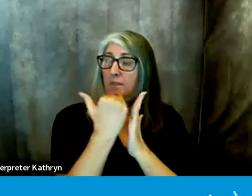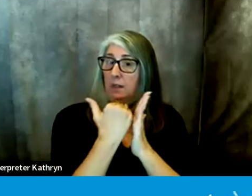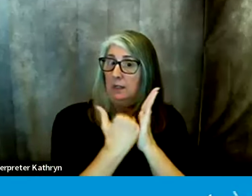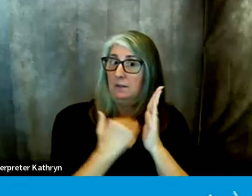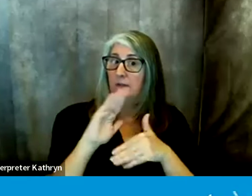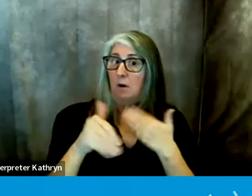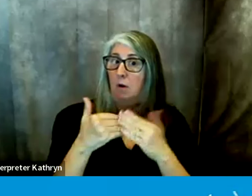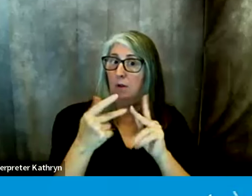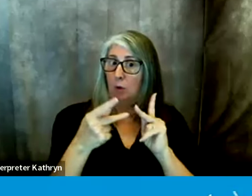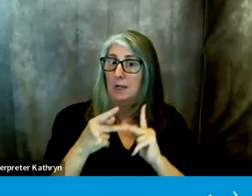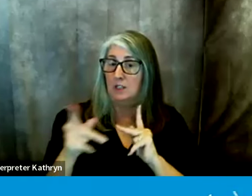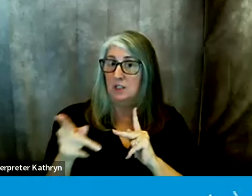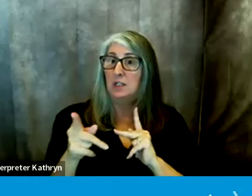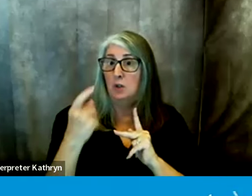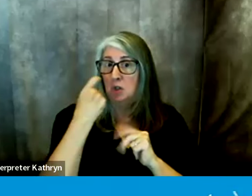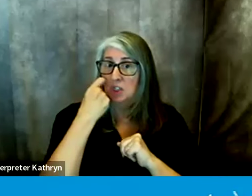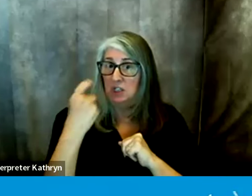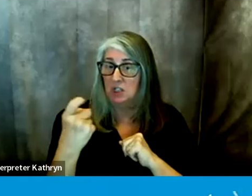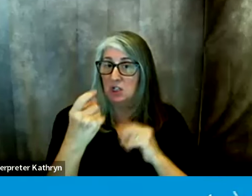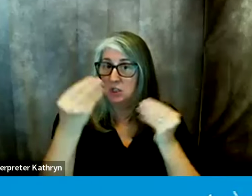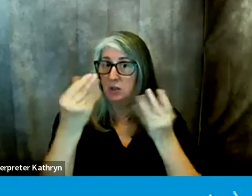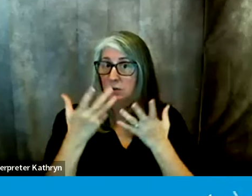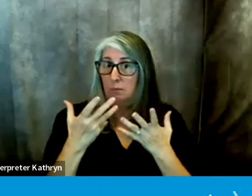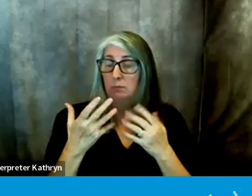the list that you presented, all those different sites are doing the studies.